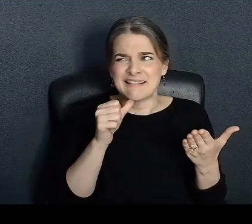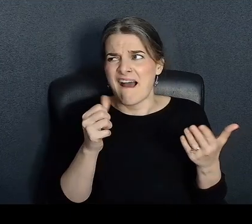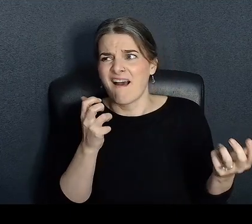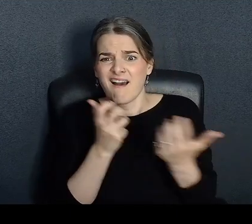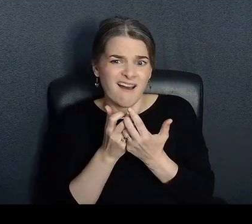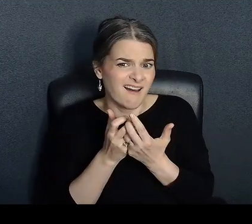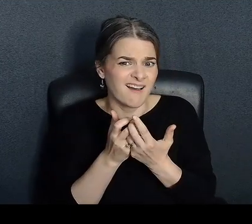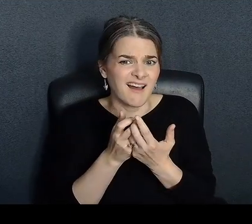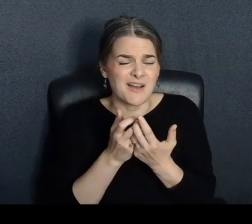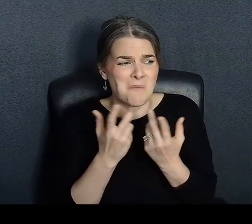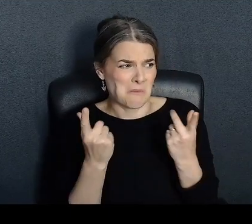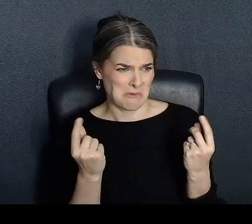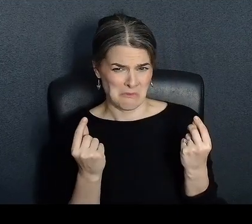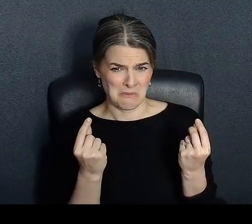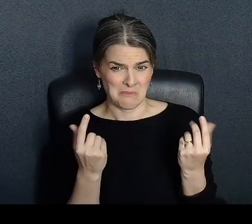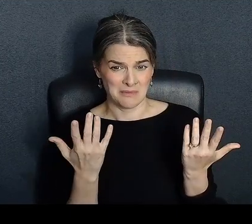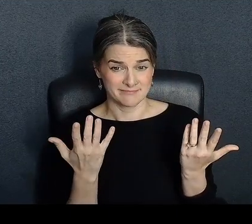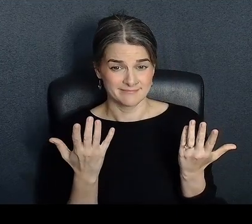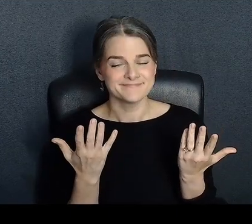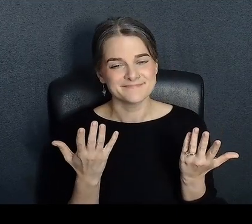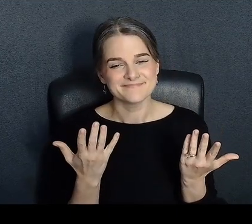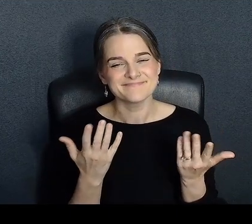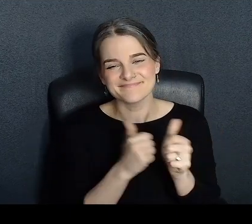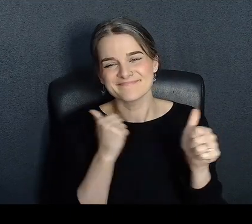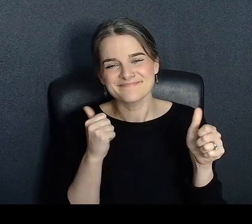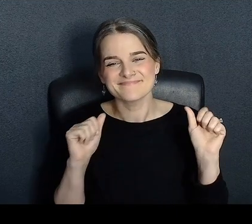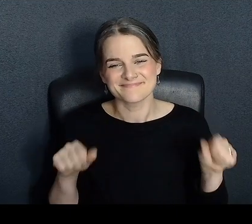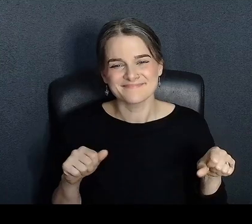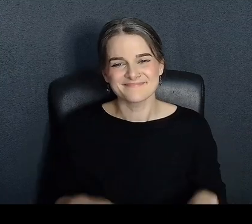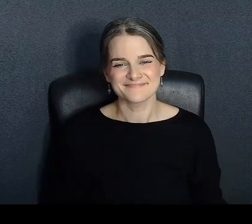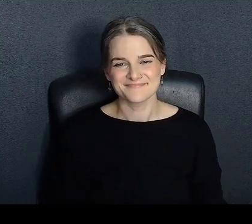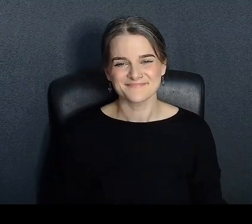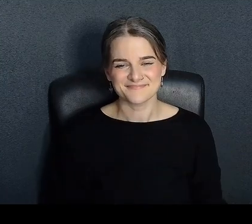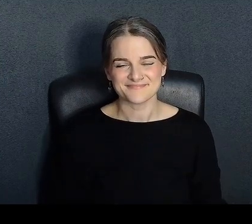So next, you could ask your primary care physician